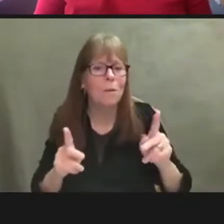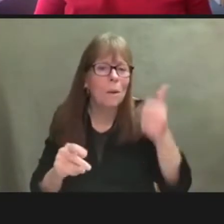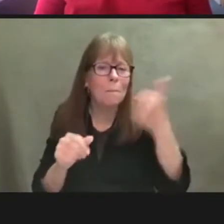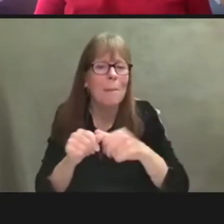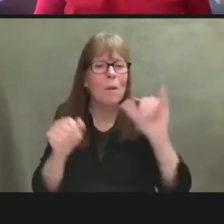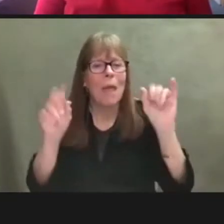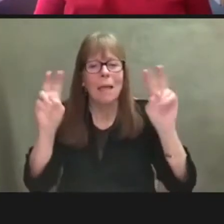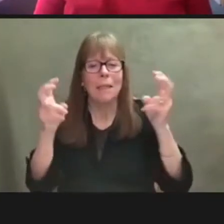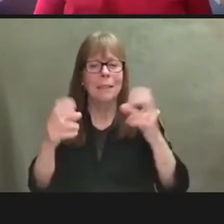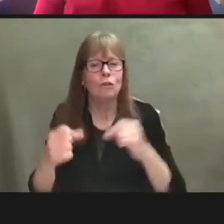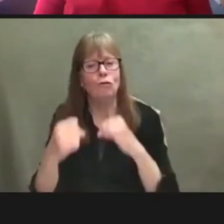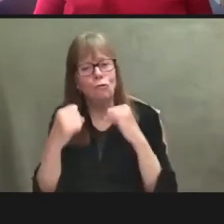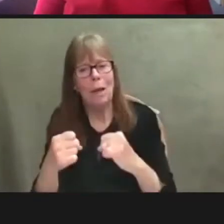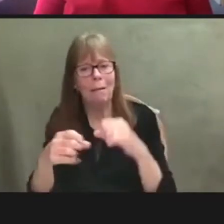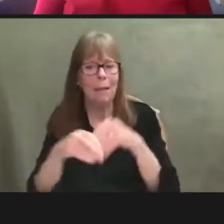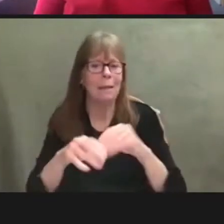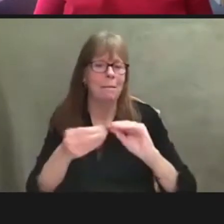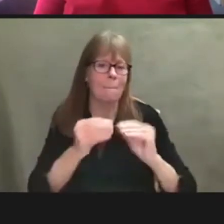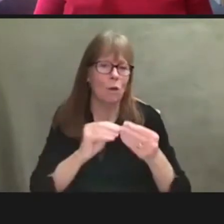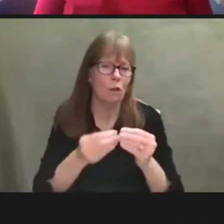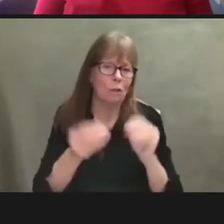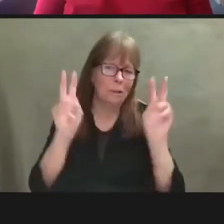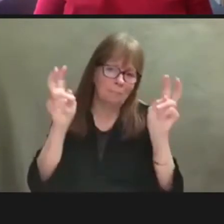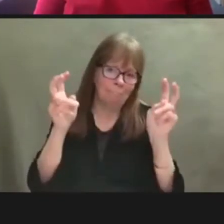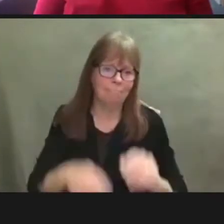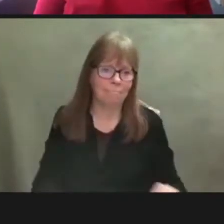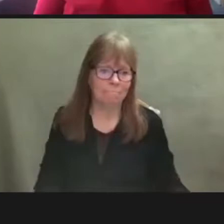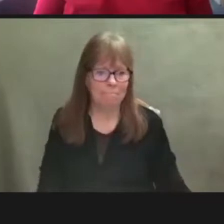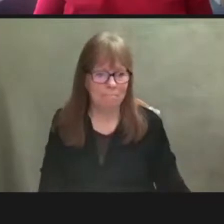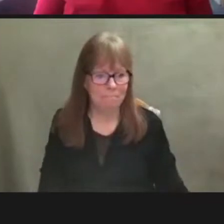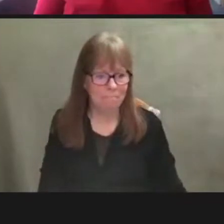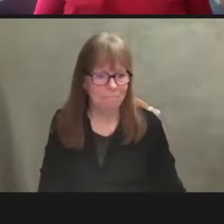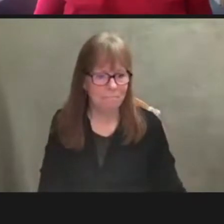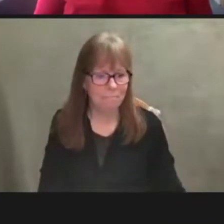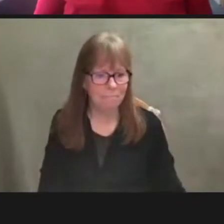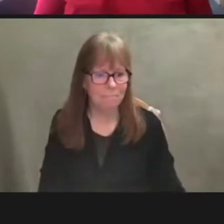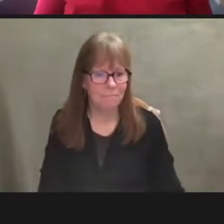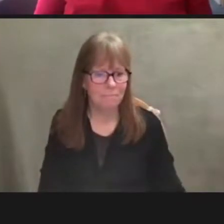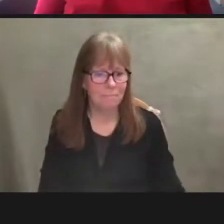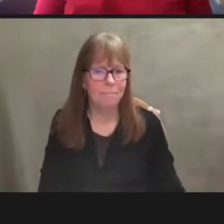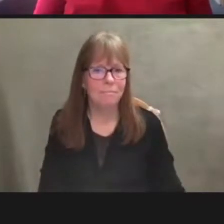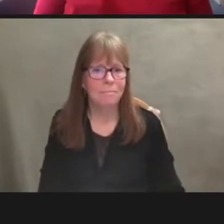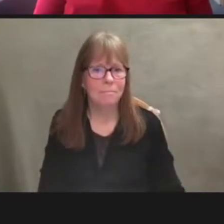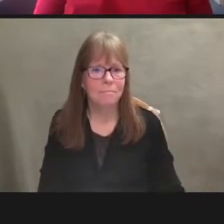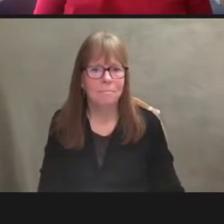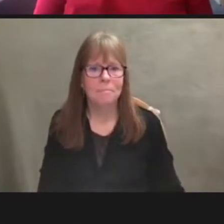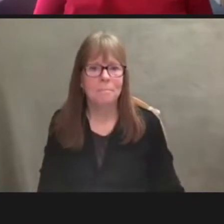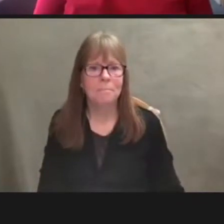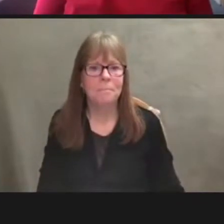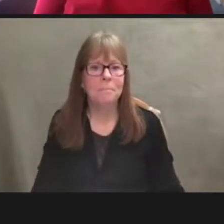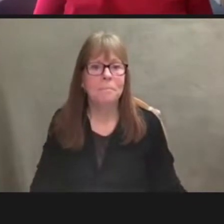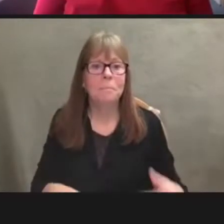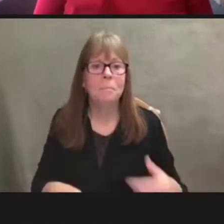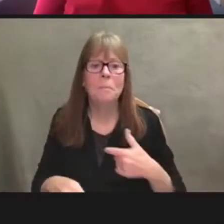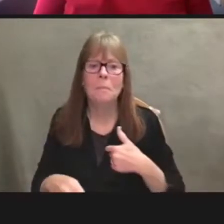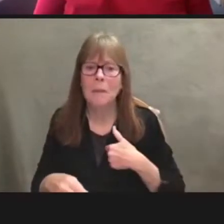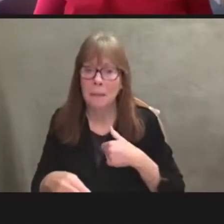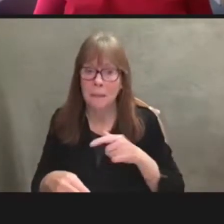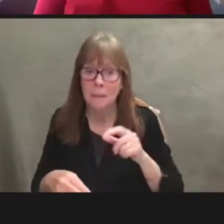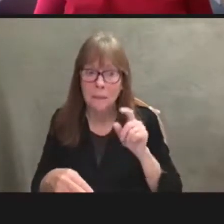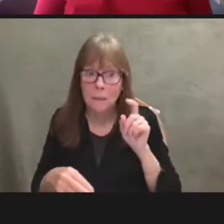There's strength in numbers, >> ALINA ENGELMAN: Absolutely, “Strength